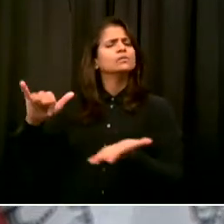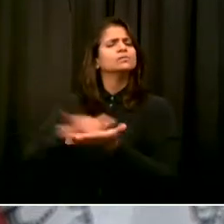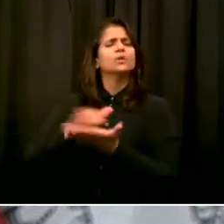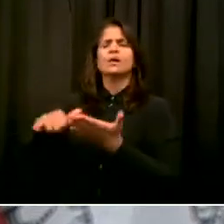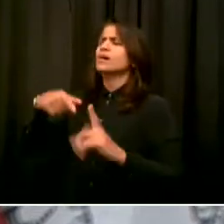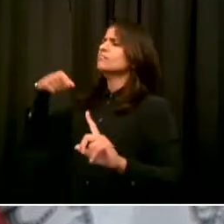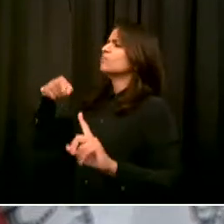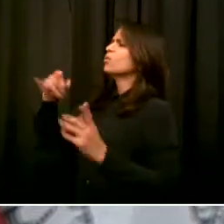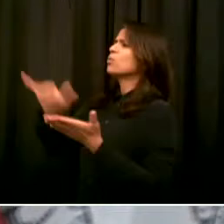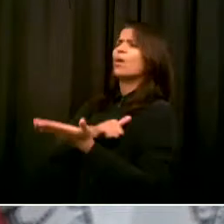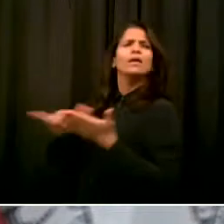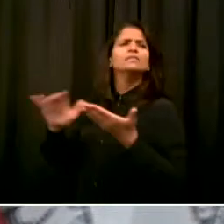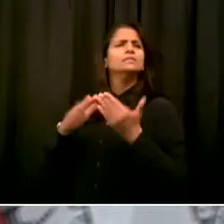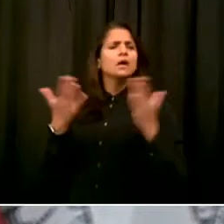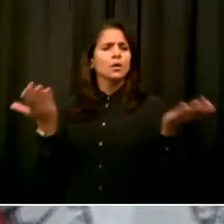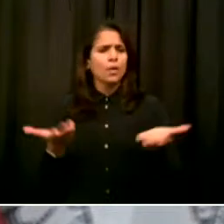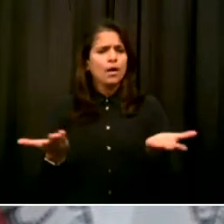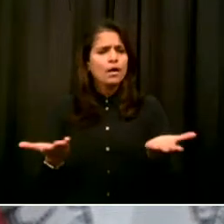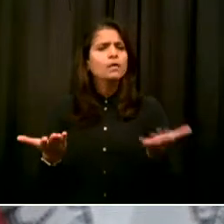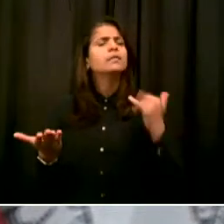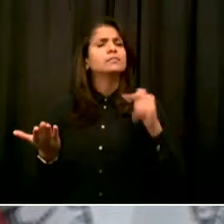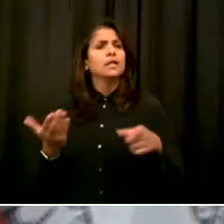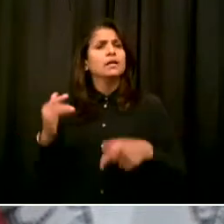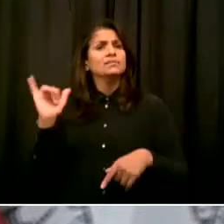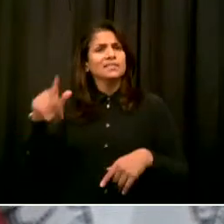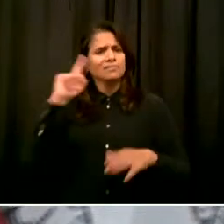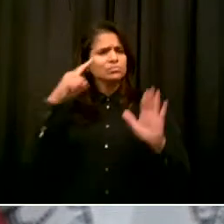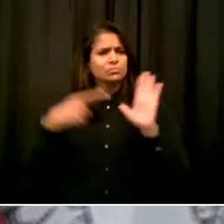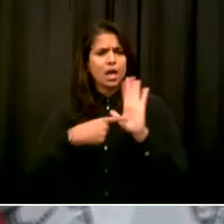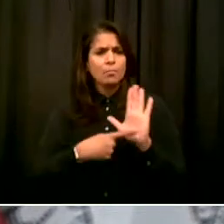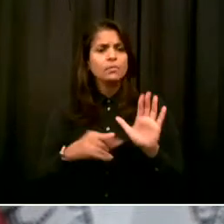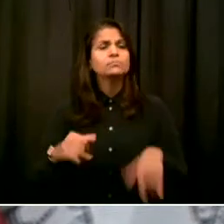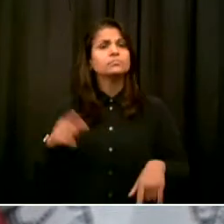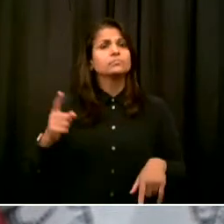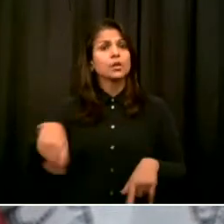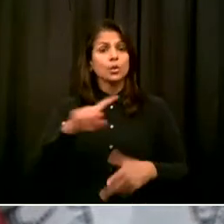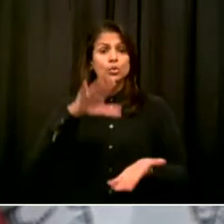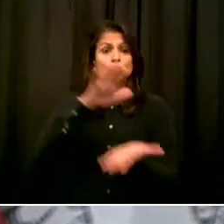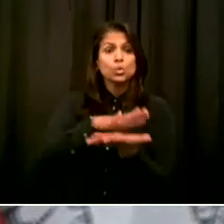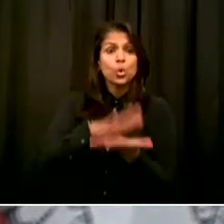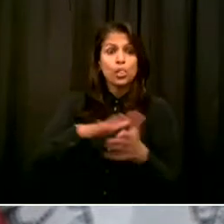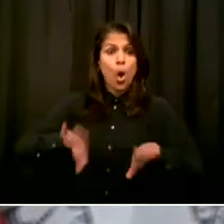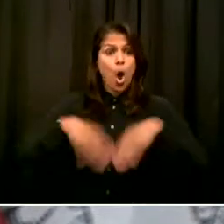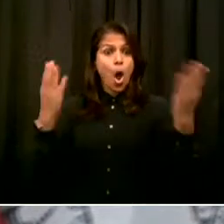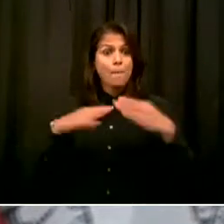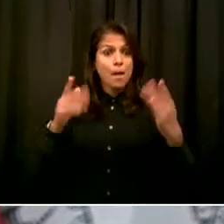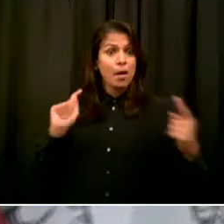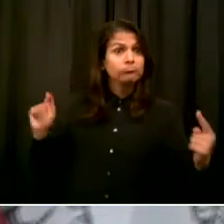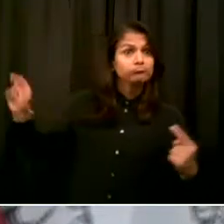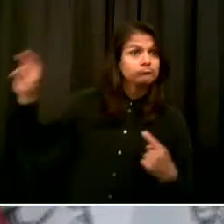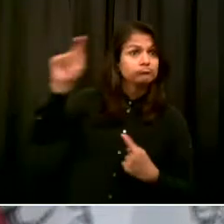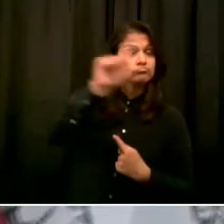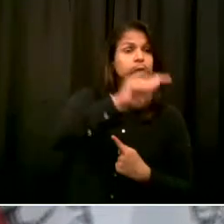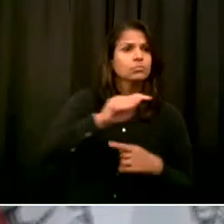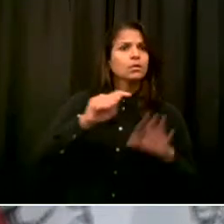IN A UNIQUE PLACE IN THIS NATION. WE ARE ALREADY OBVIOUSLSLTHY E